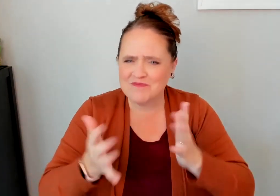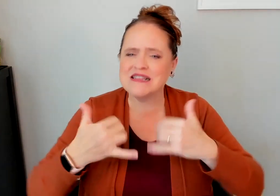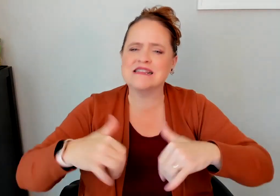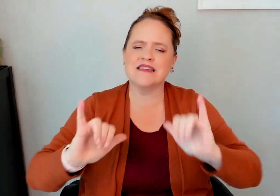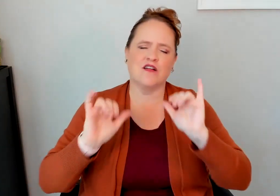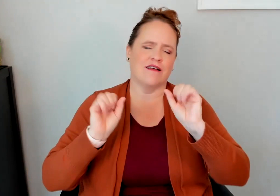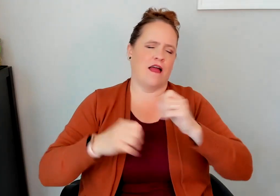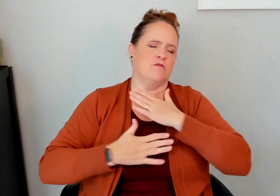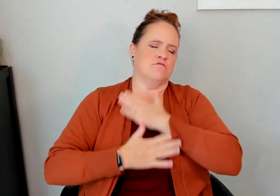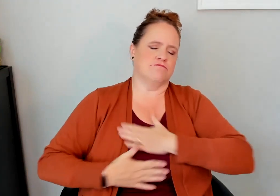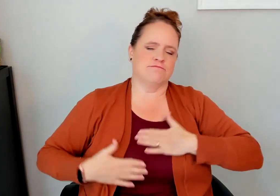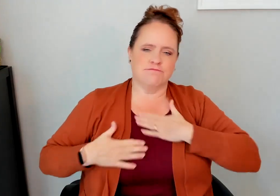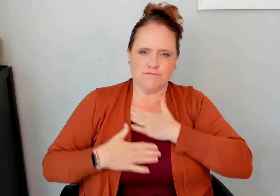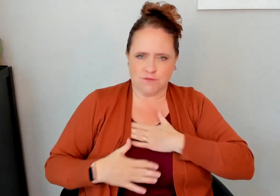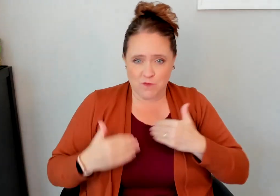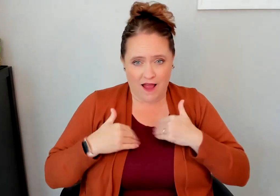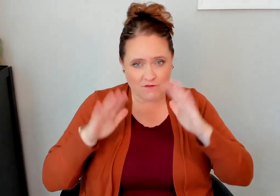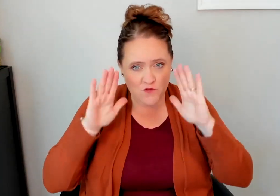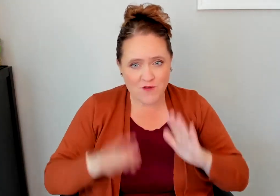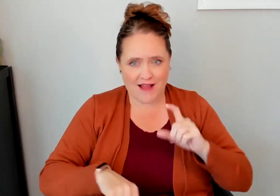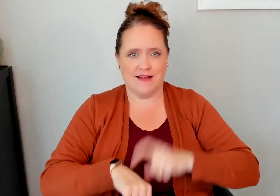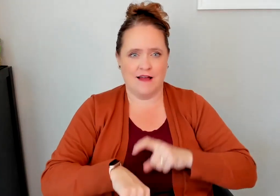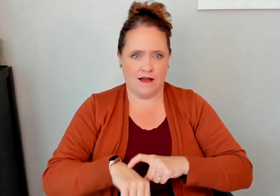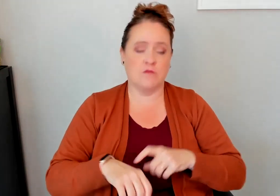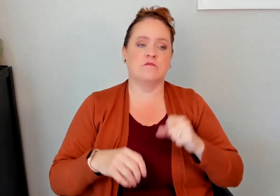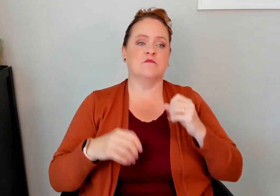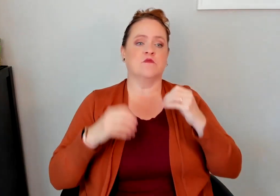don't worry about that, it will not deter from your enjoyment you will have a great